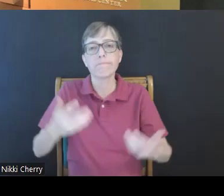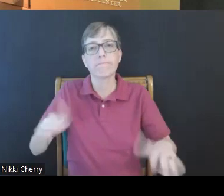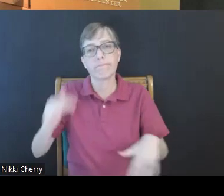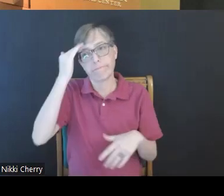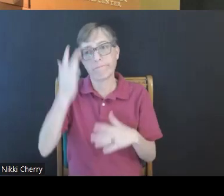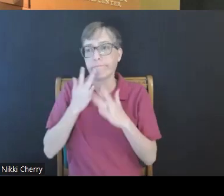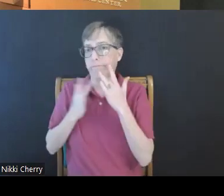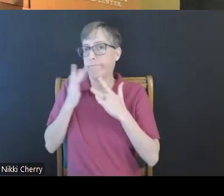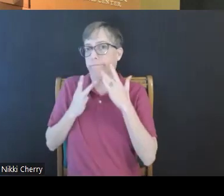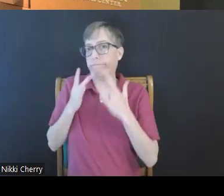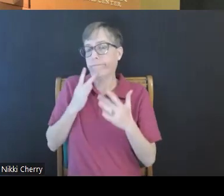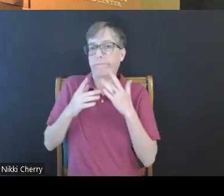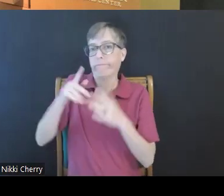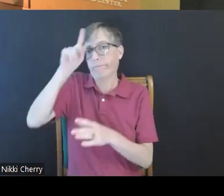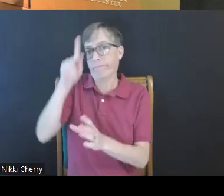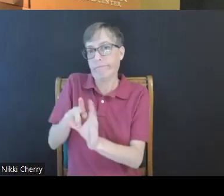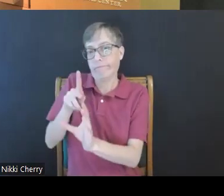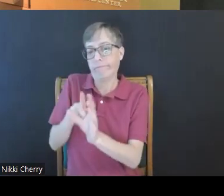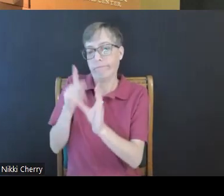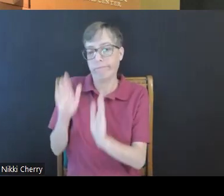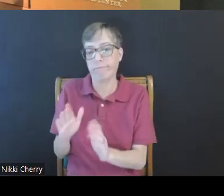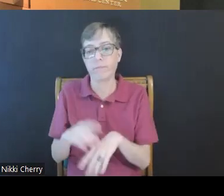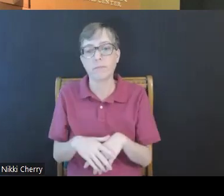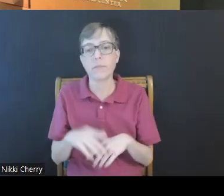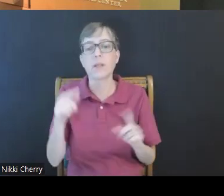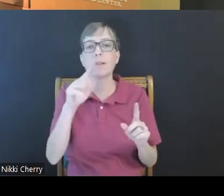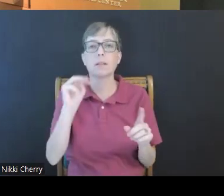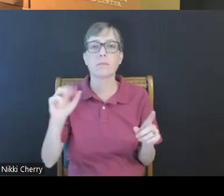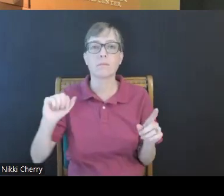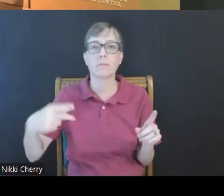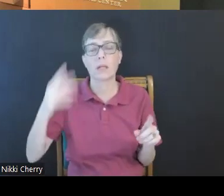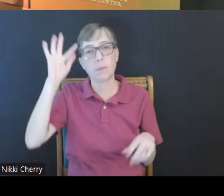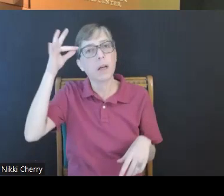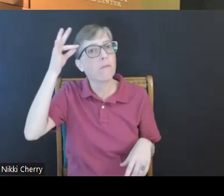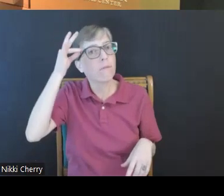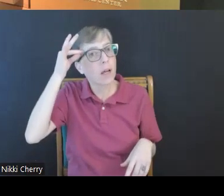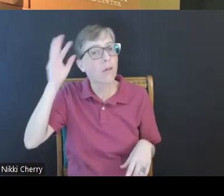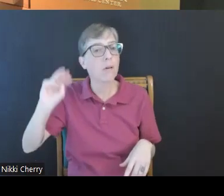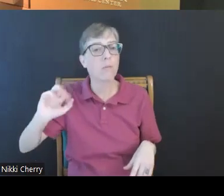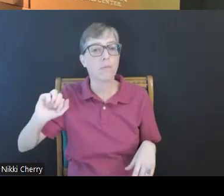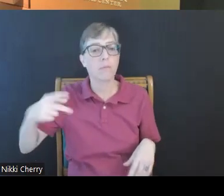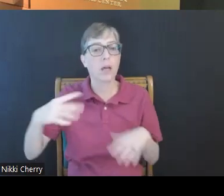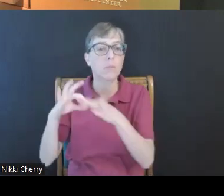map a federal a federal map on Mental Health uh mental health care professional shortage areas